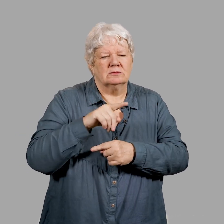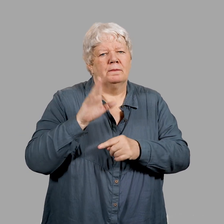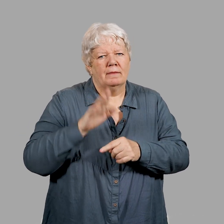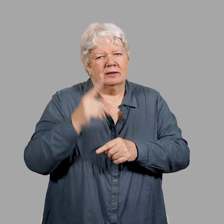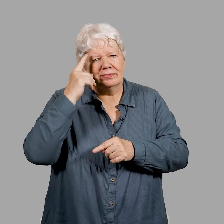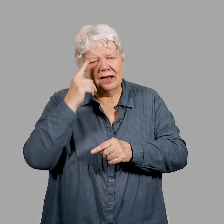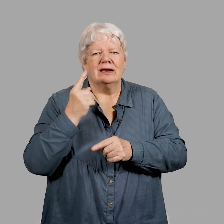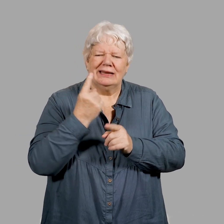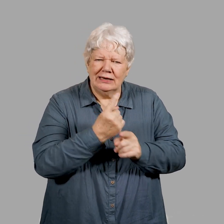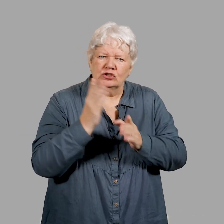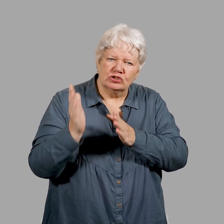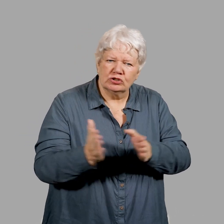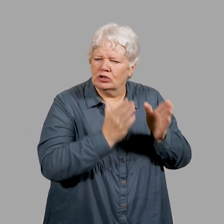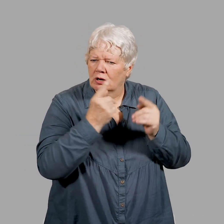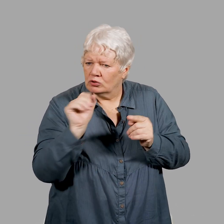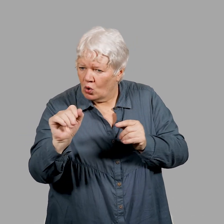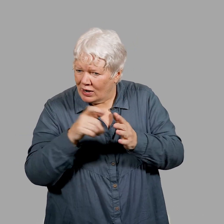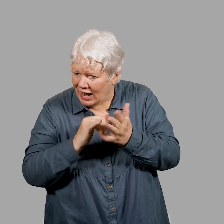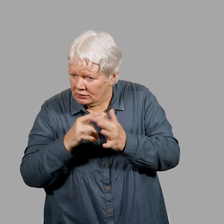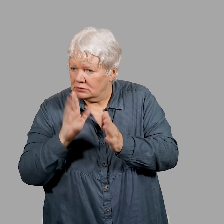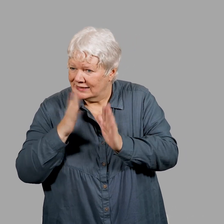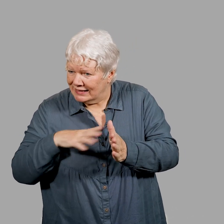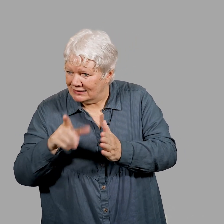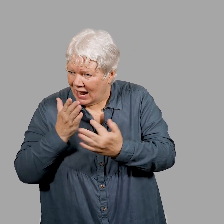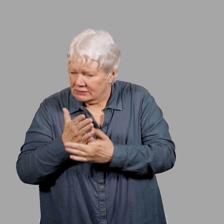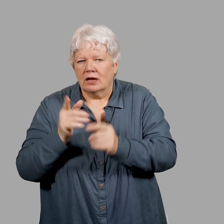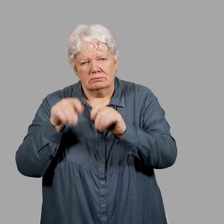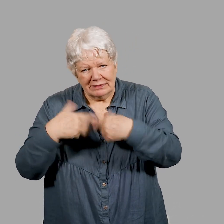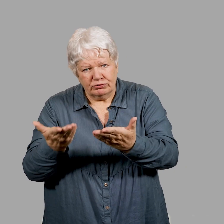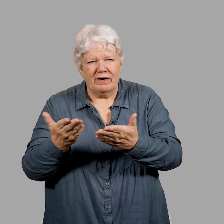can be considered on a case-by-case basis.